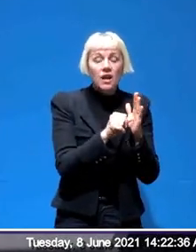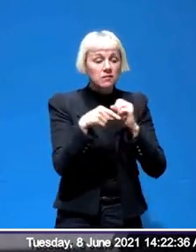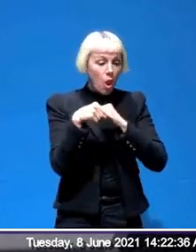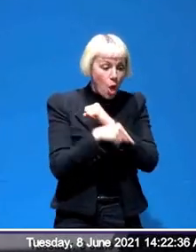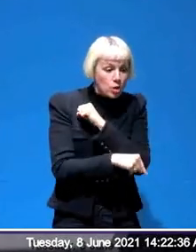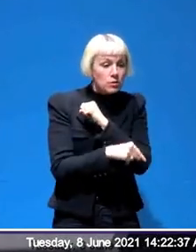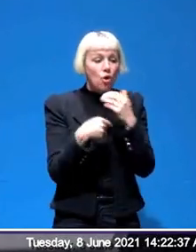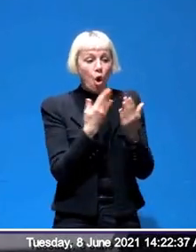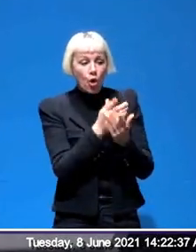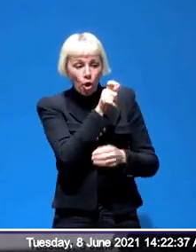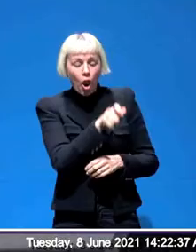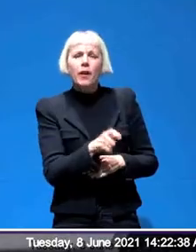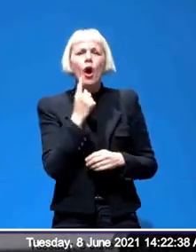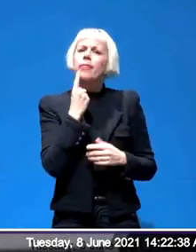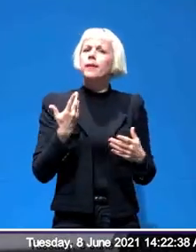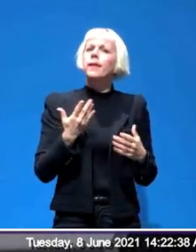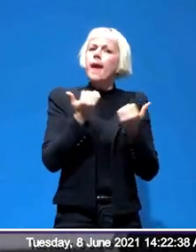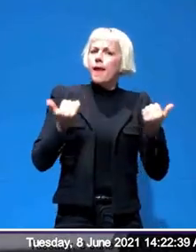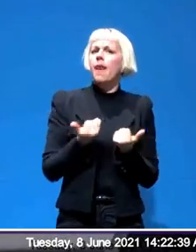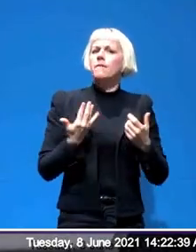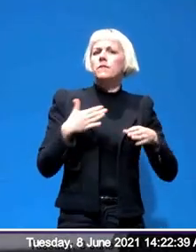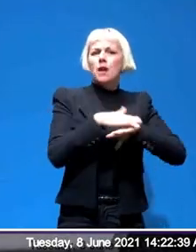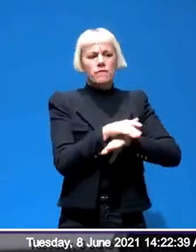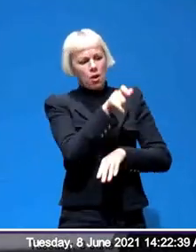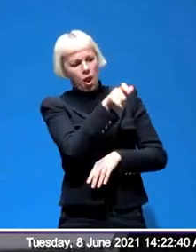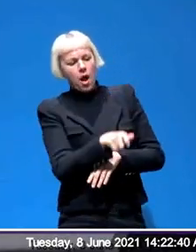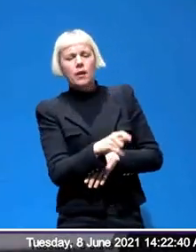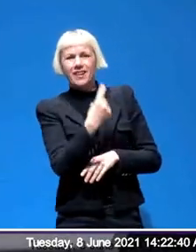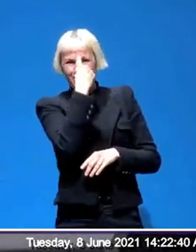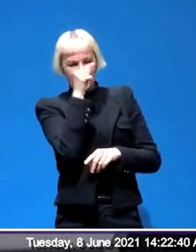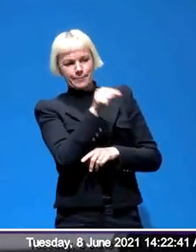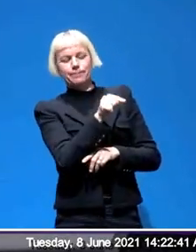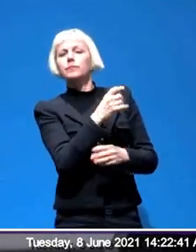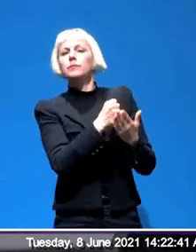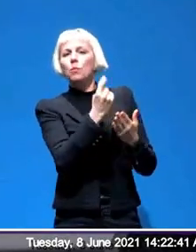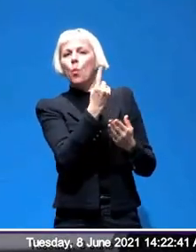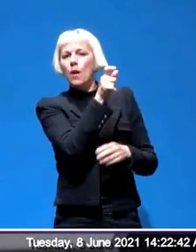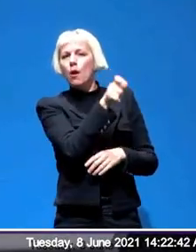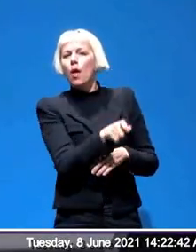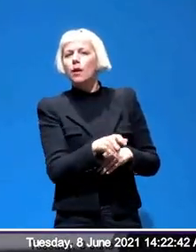I think it adequately puts the client at the centre.